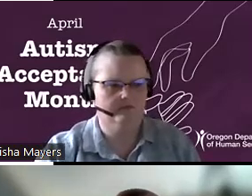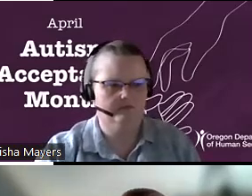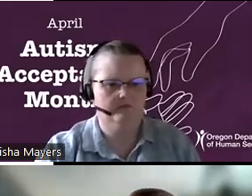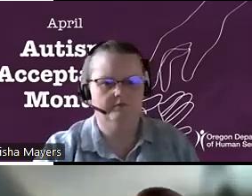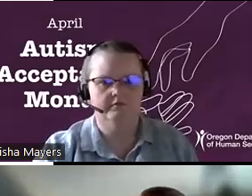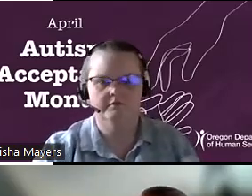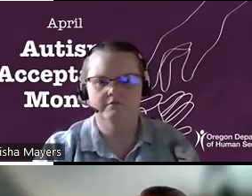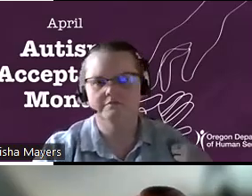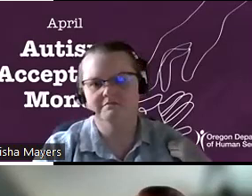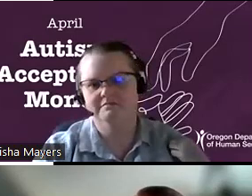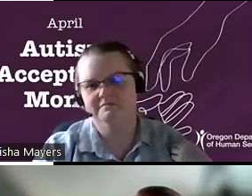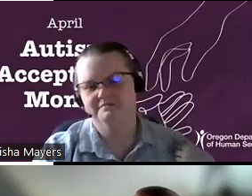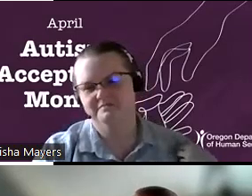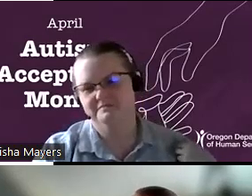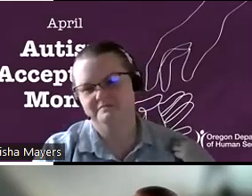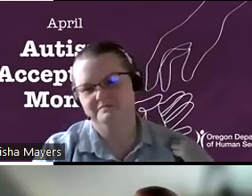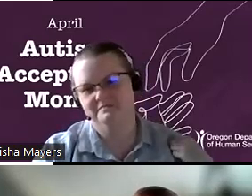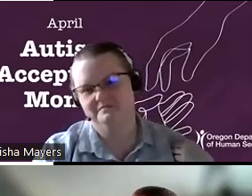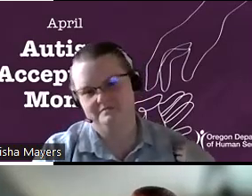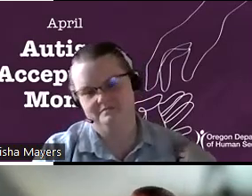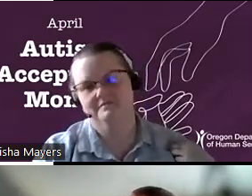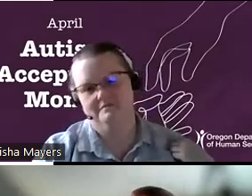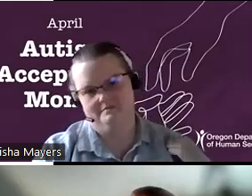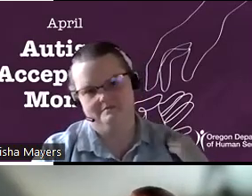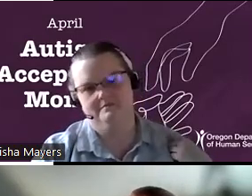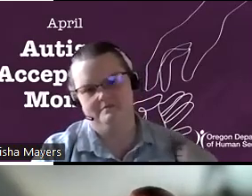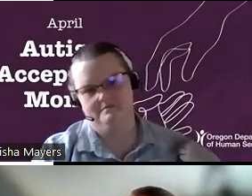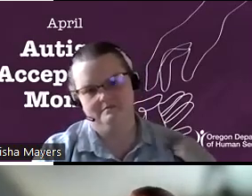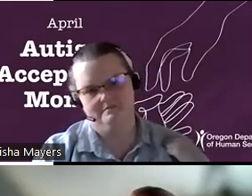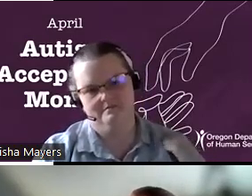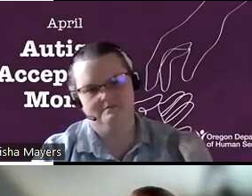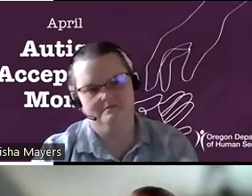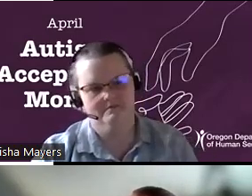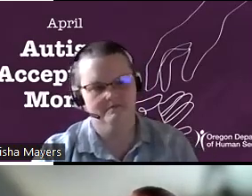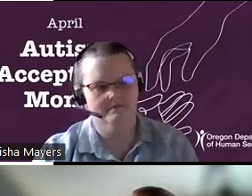LIKE I SAID, I WILL GO AHEAD AND SEND OUT THIS INFOGRAPHIC.